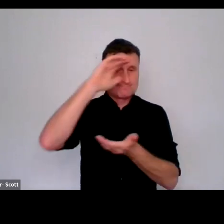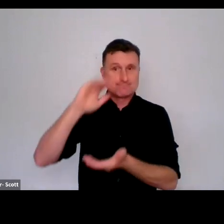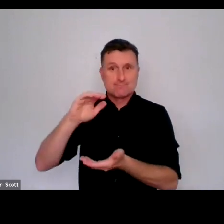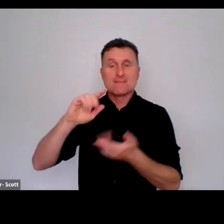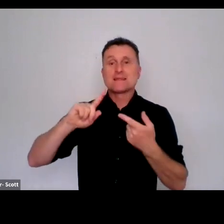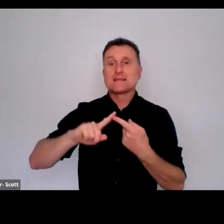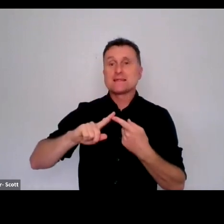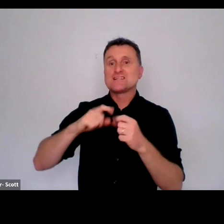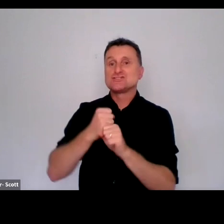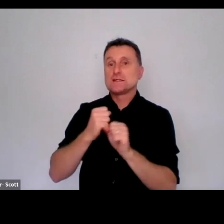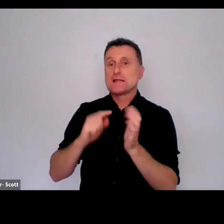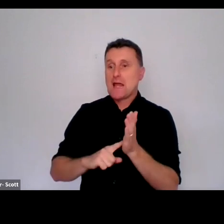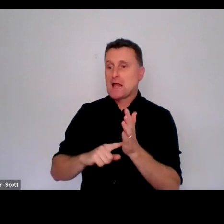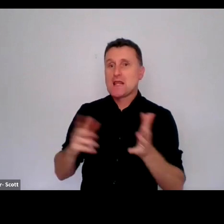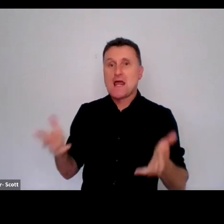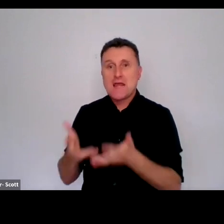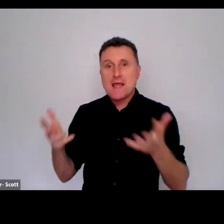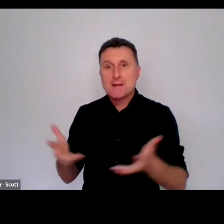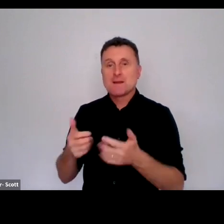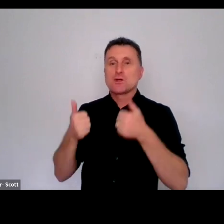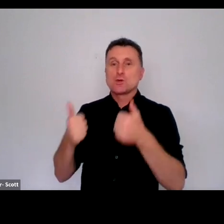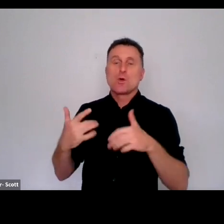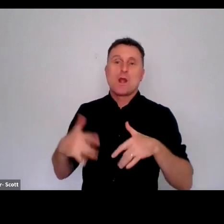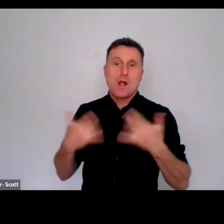experience for more disabled people and their families.